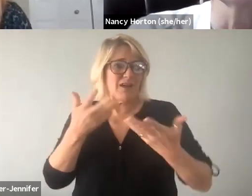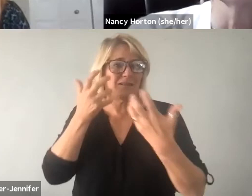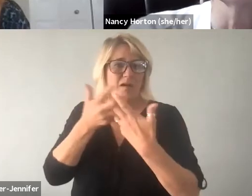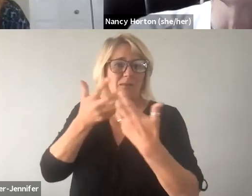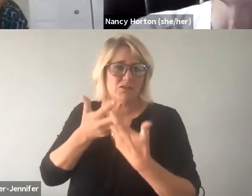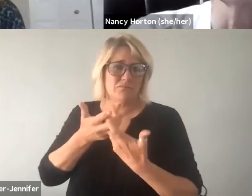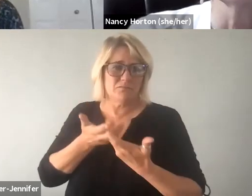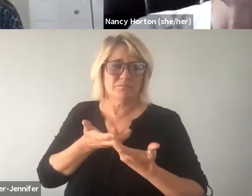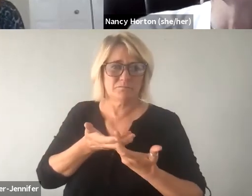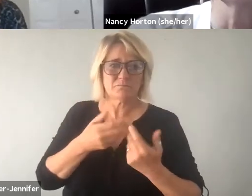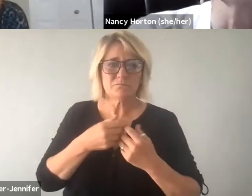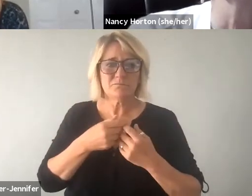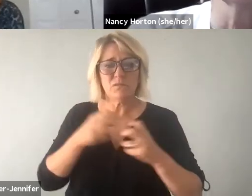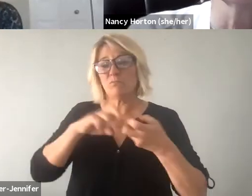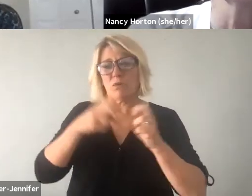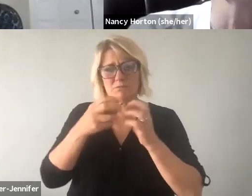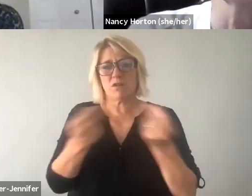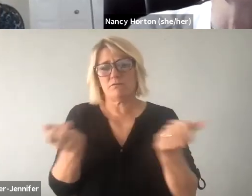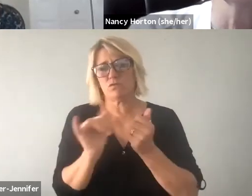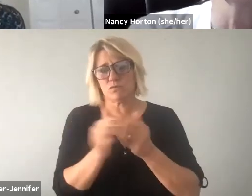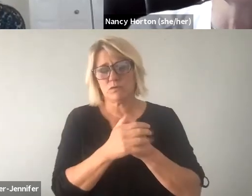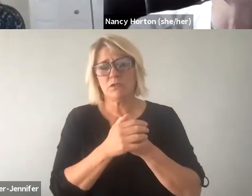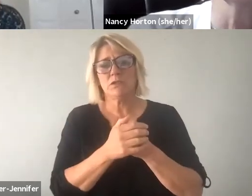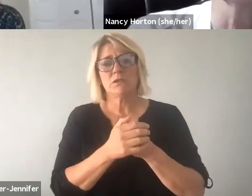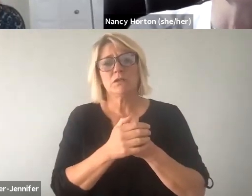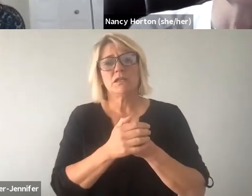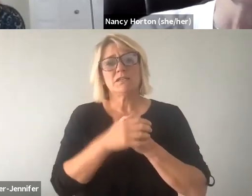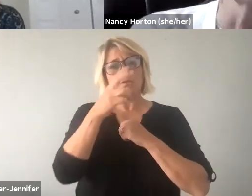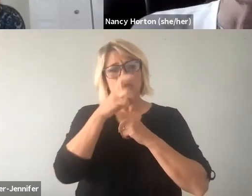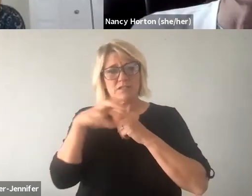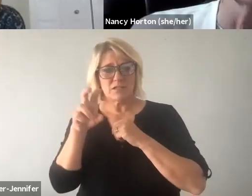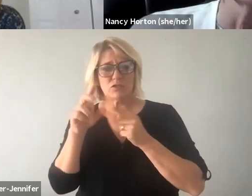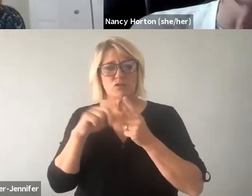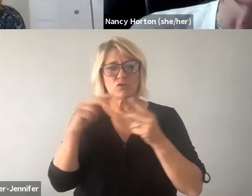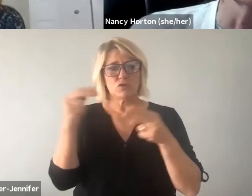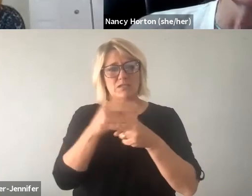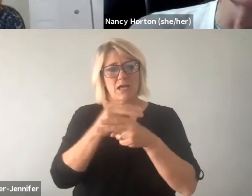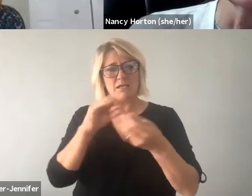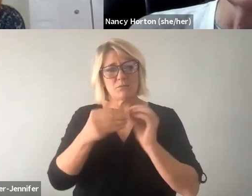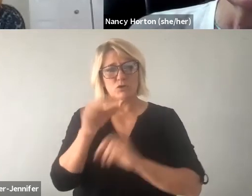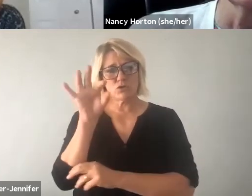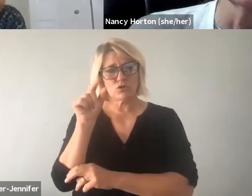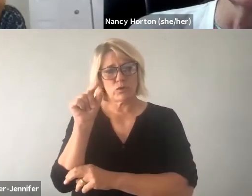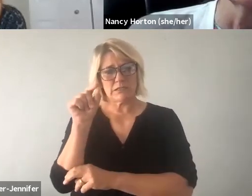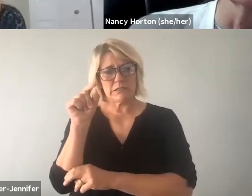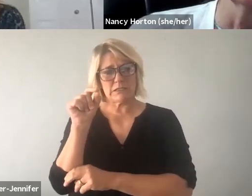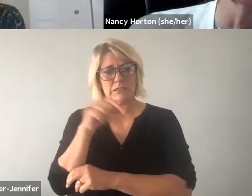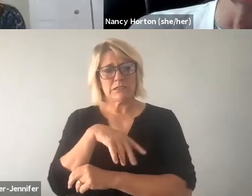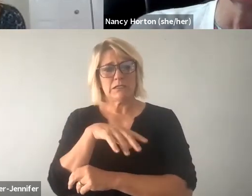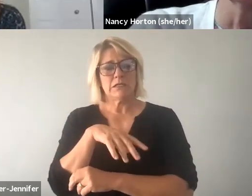center, as well, and we can brainstorm solving.